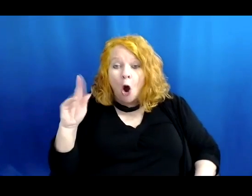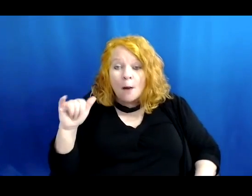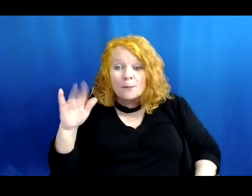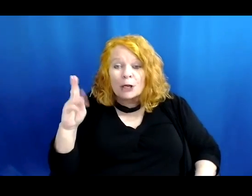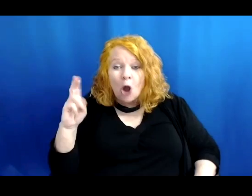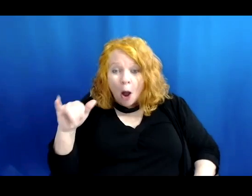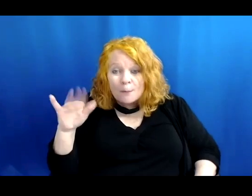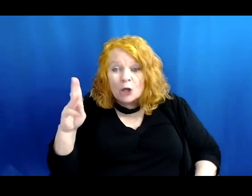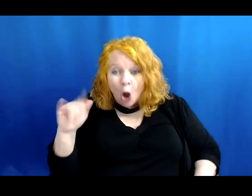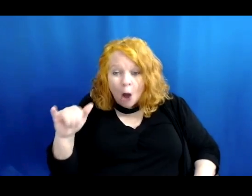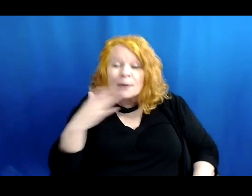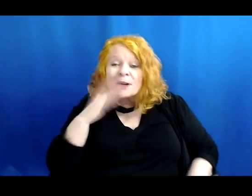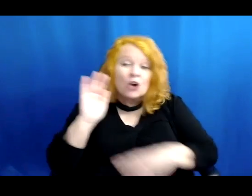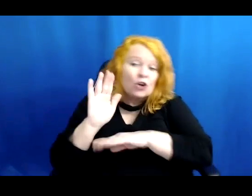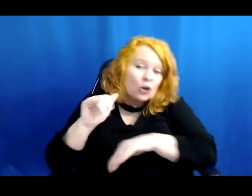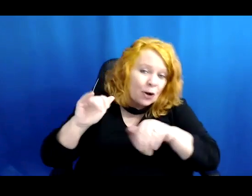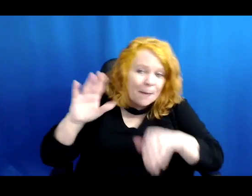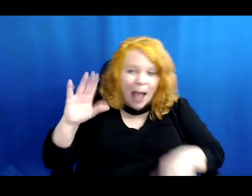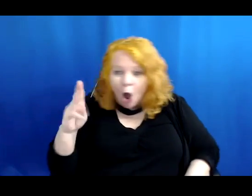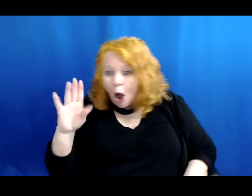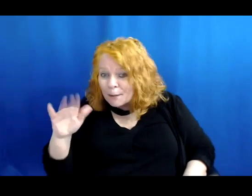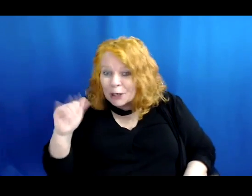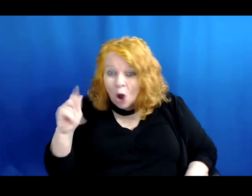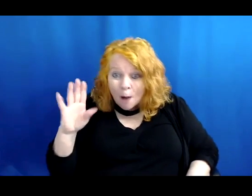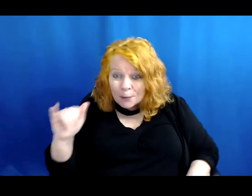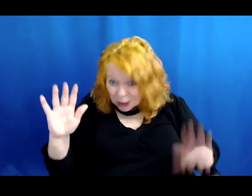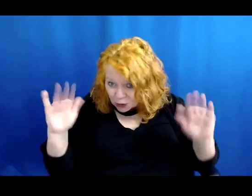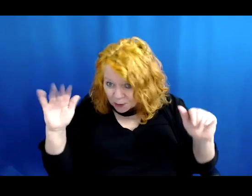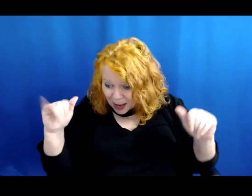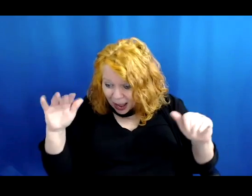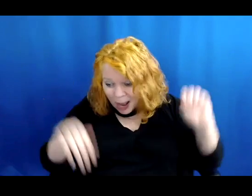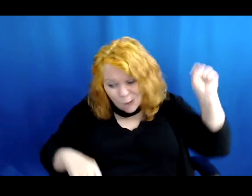Goodbye Goodbye Aubrey! Goodbye! Woo woo woo woo woo!